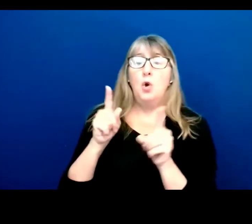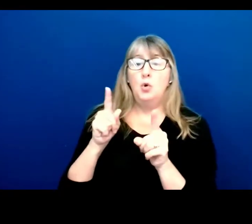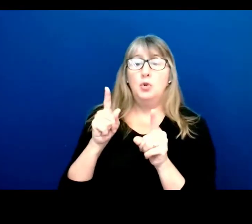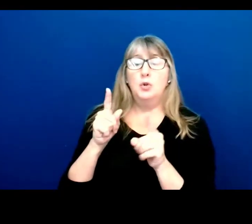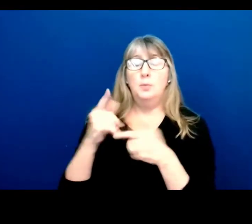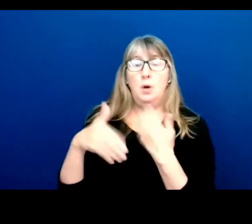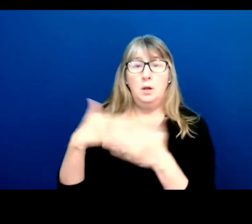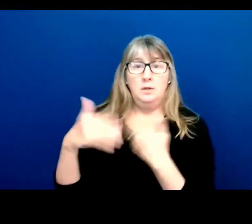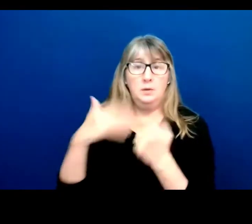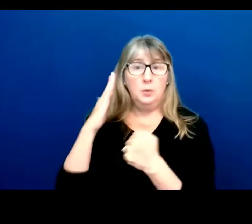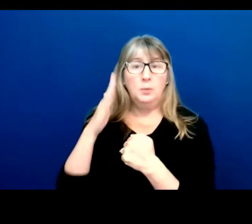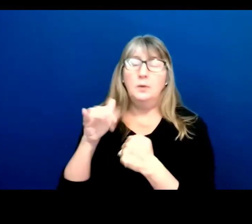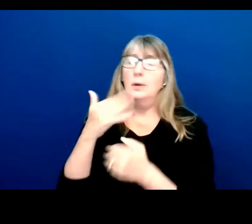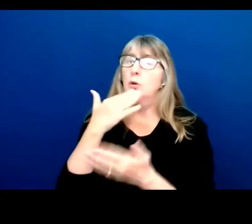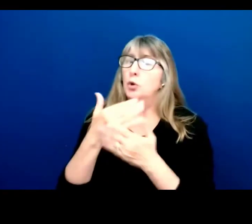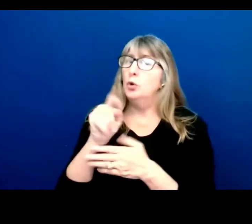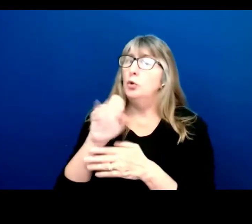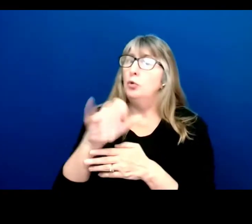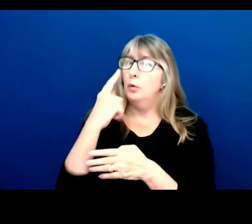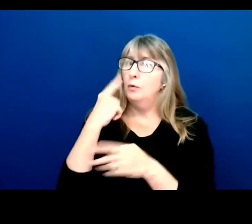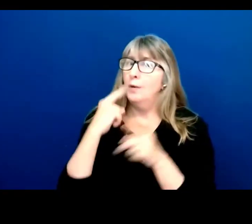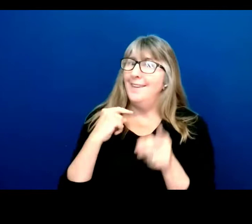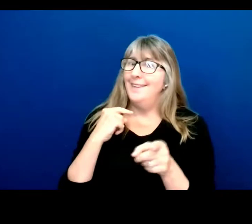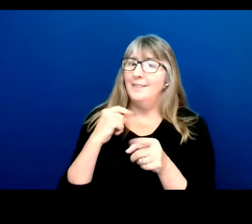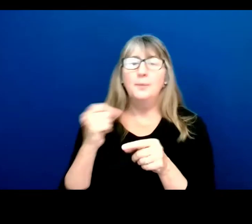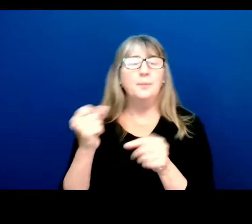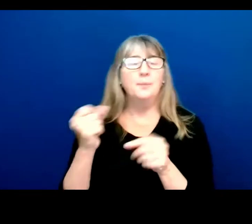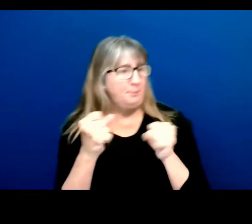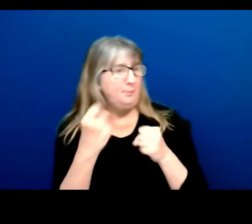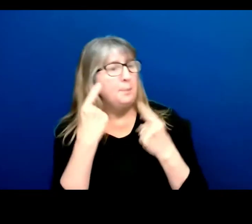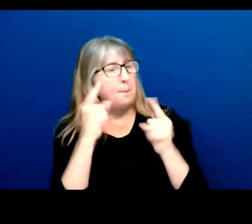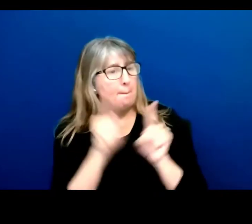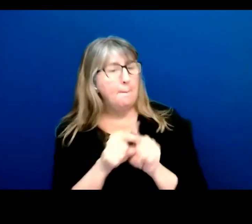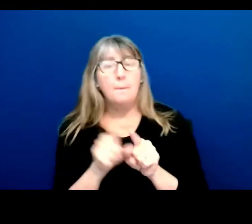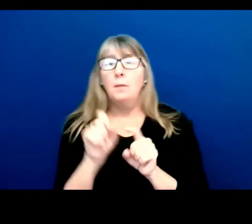Kathy Hancock: Absolutely. Diane Dean: .. . for this. So, I think we're running out of time.